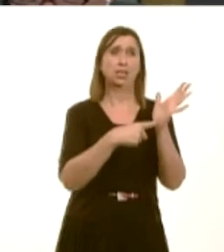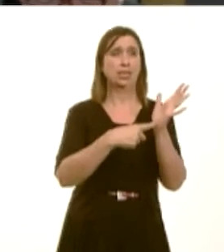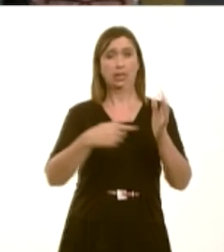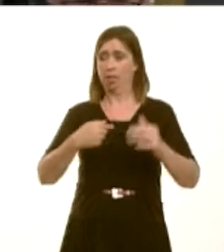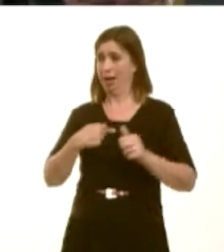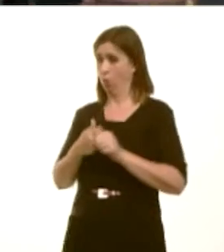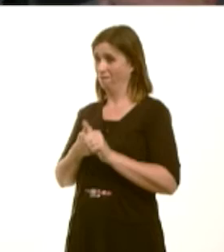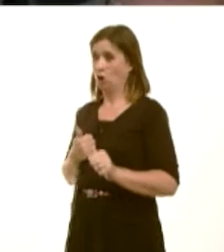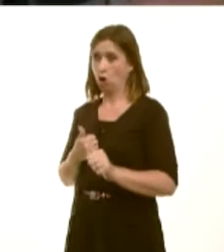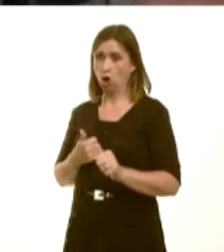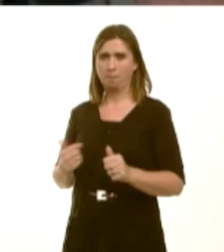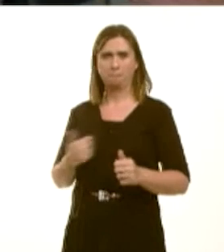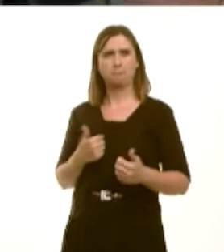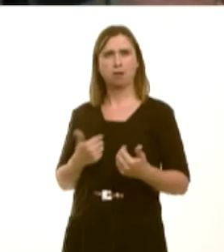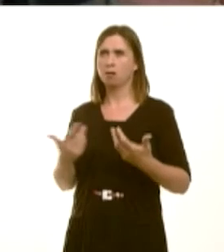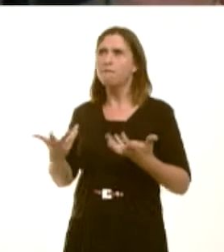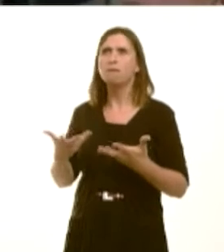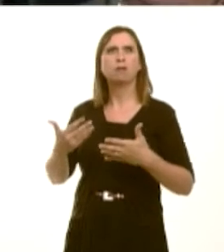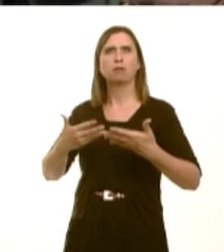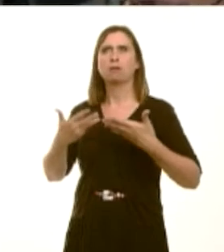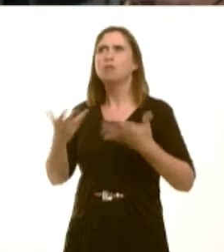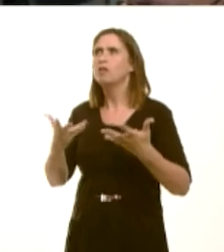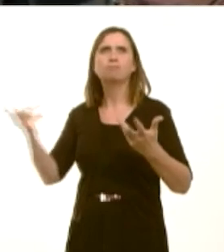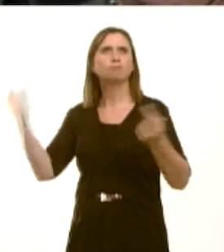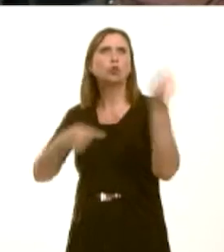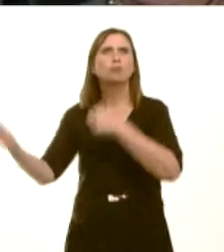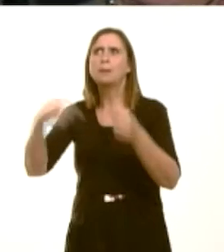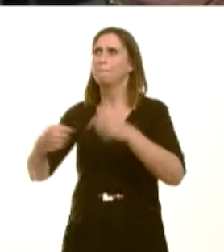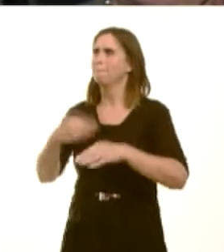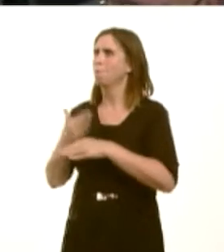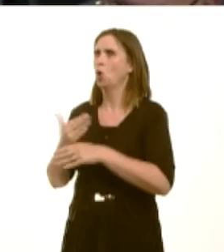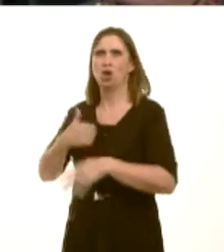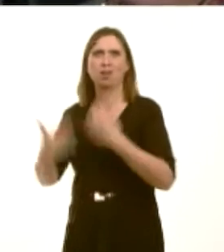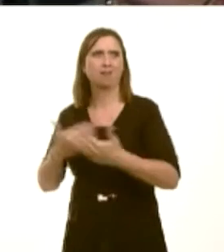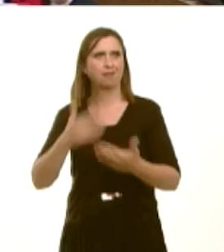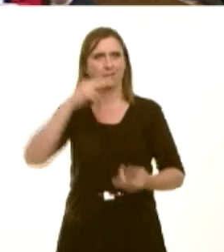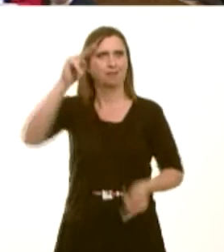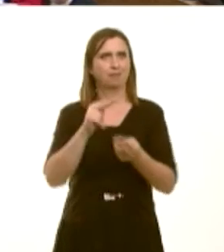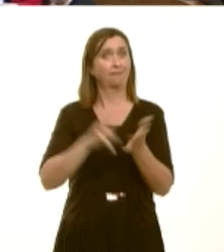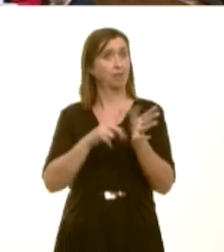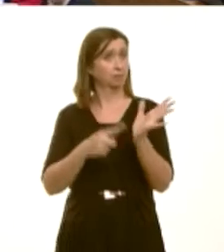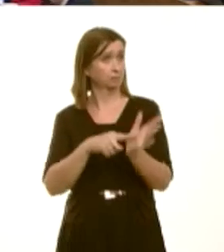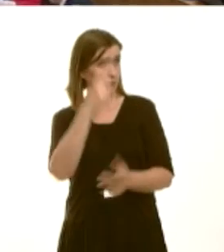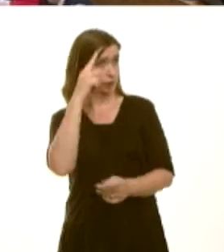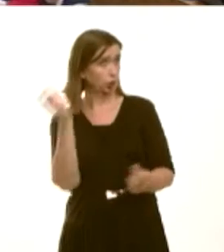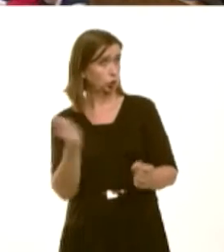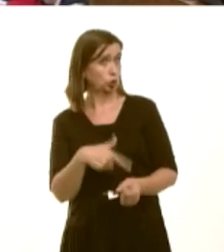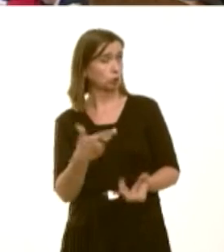There is a budget in the pipelineóan emergency budget from George Osborneóso would you welcome such a cut in VAT for tourism?